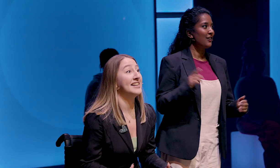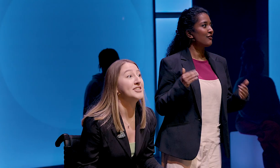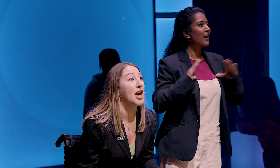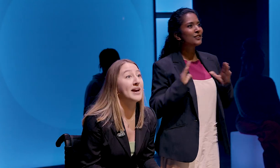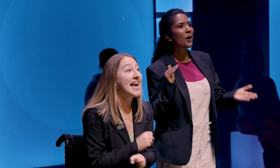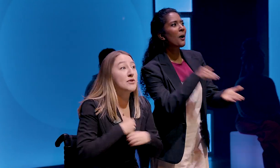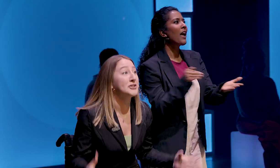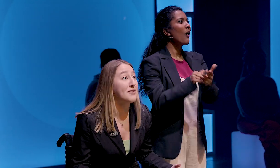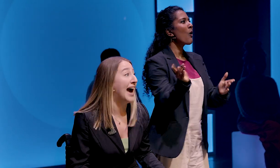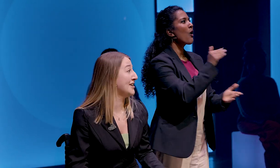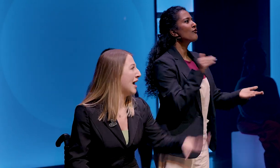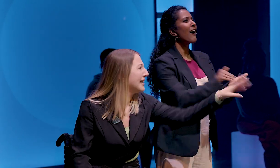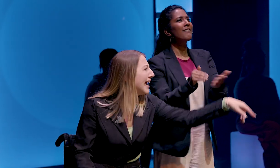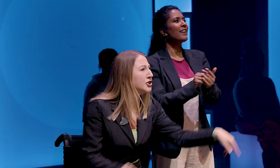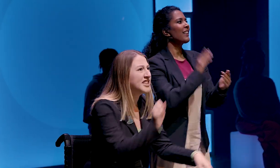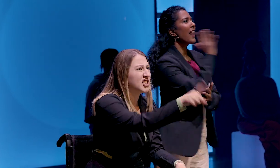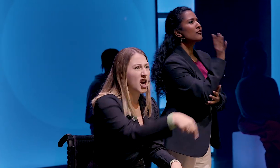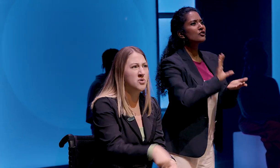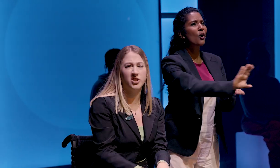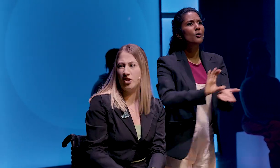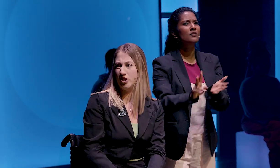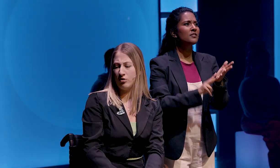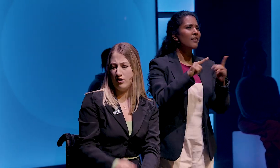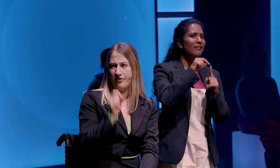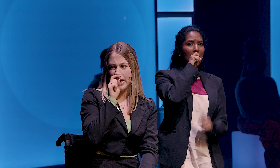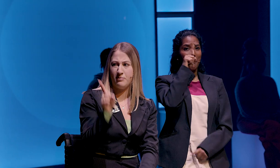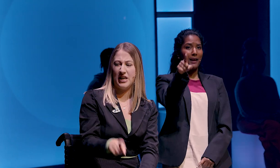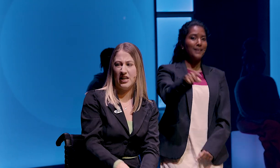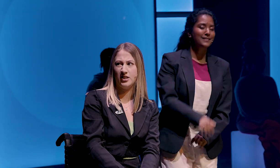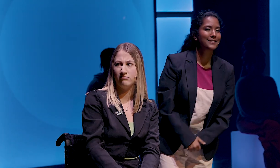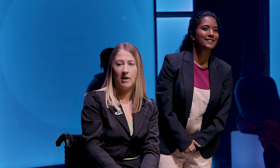ready to go in. Everyone's arriving now, Me lecturers, the donors, all the so-call VIPs. I